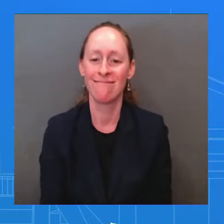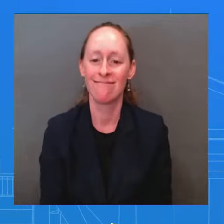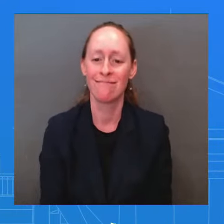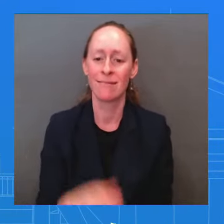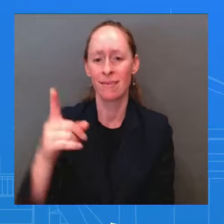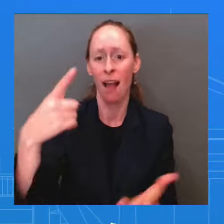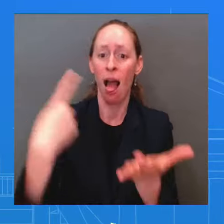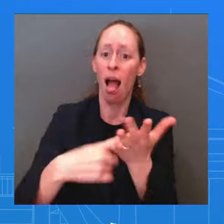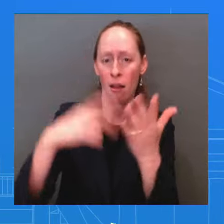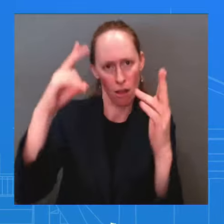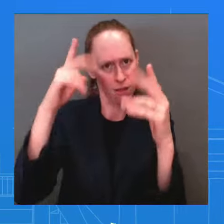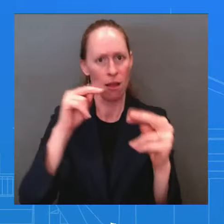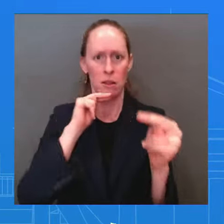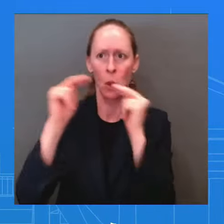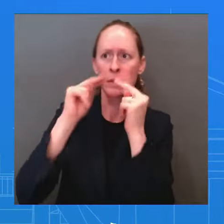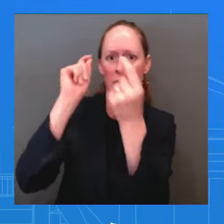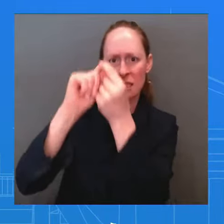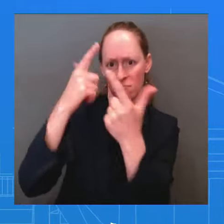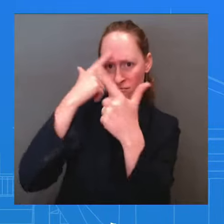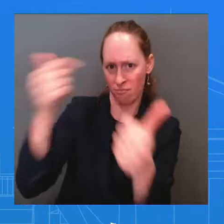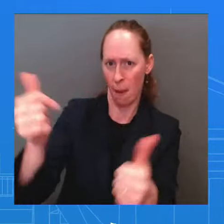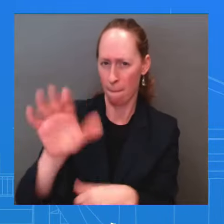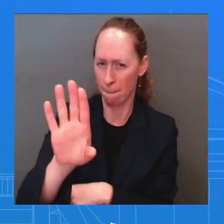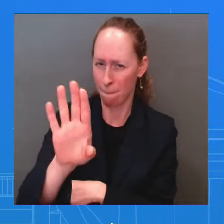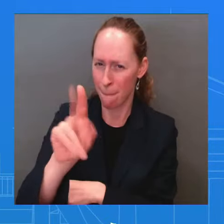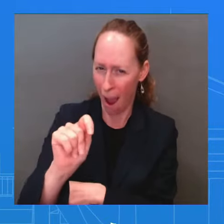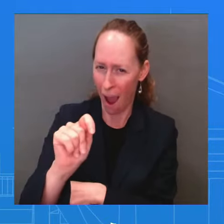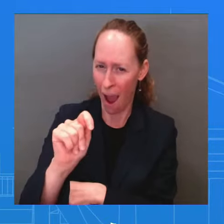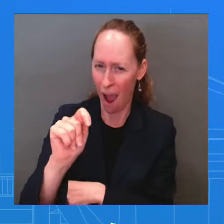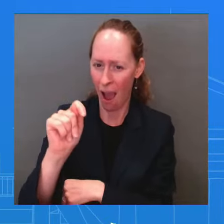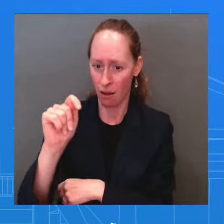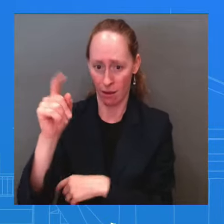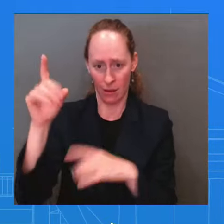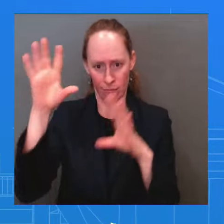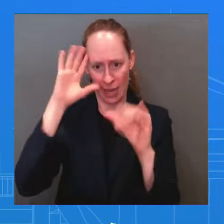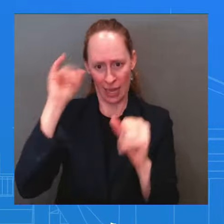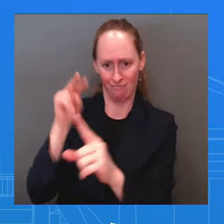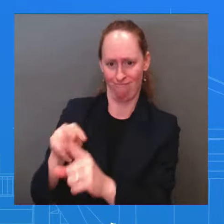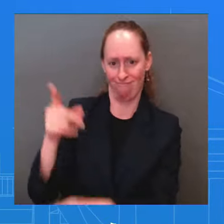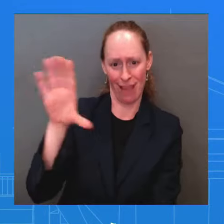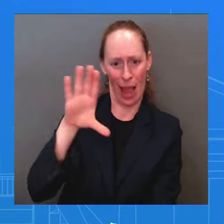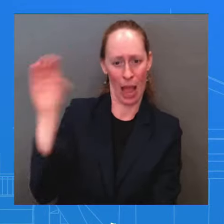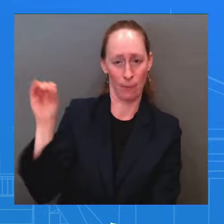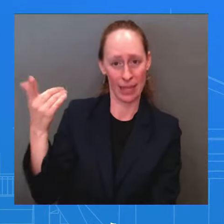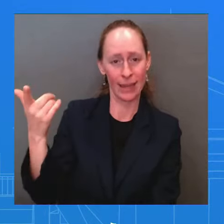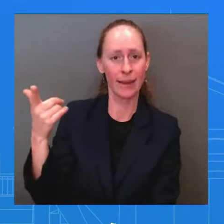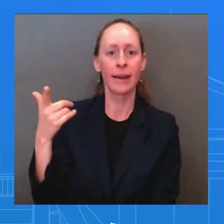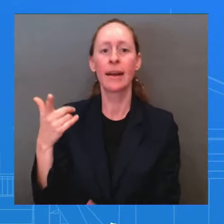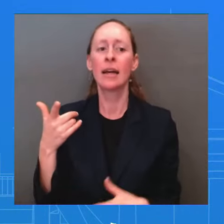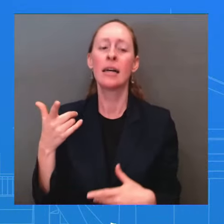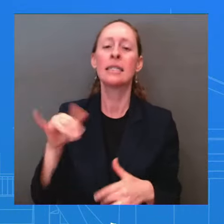say that the companies have not gone far enough, it appears that the President is -- is -- Ms. Jean-Pierre: No -- The Press: -- taking the side of the workers here. Ms. Jean-Pierre: -- I don't think so.